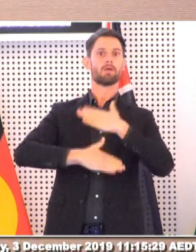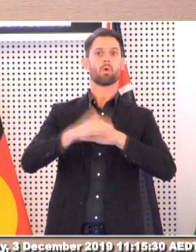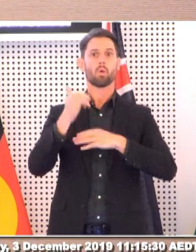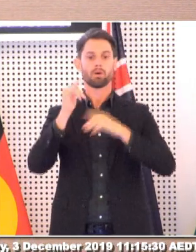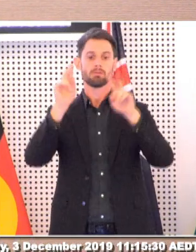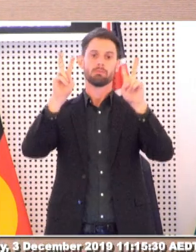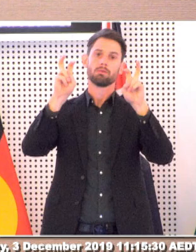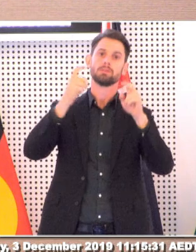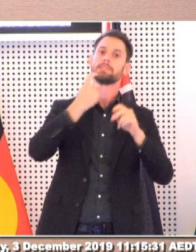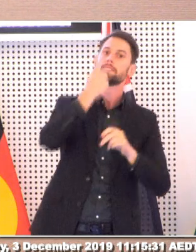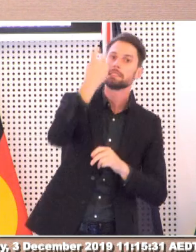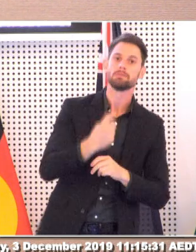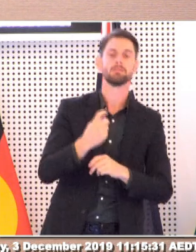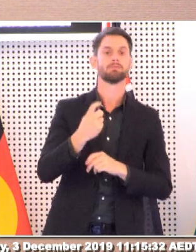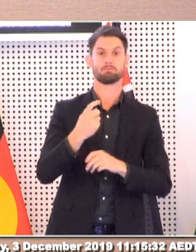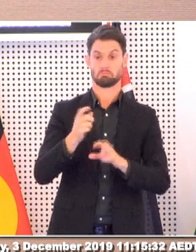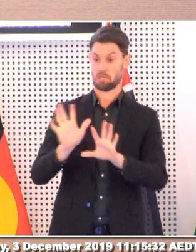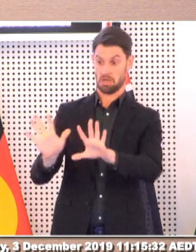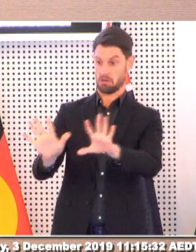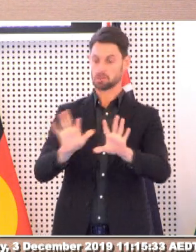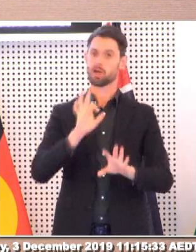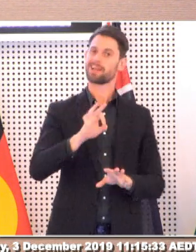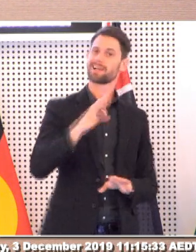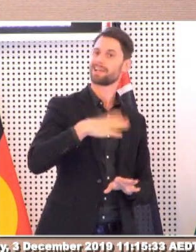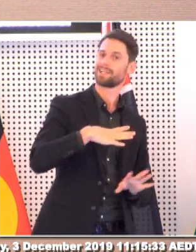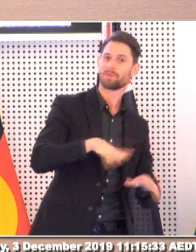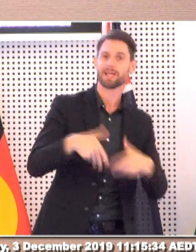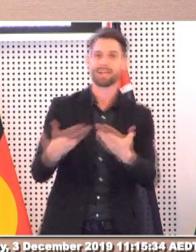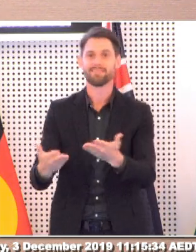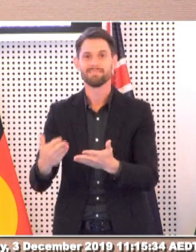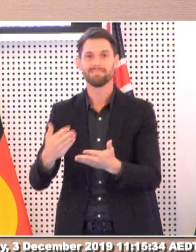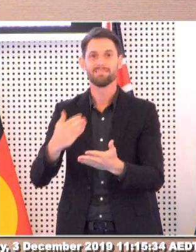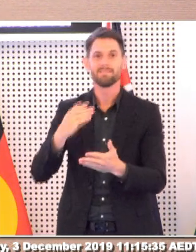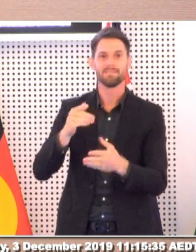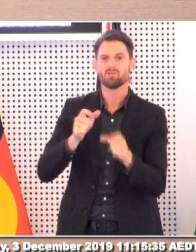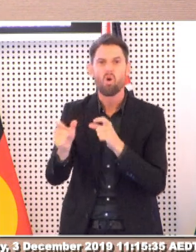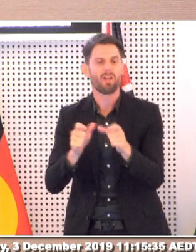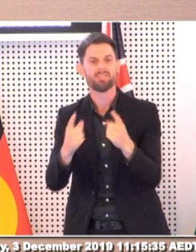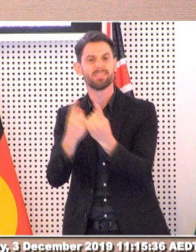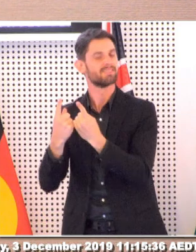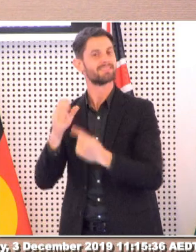yesterday, I think, about the man who gave evidence in the morning who spoke about his -